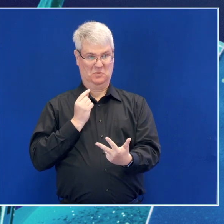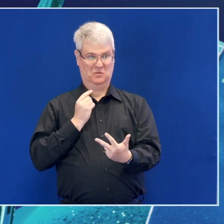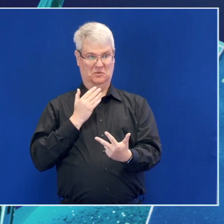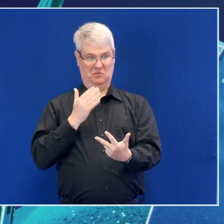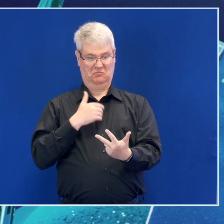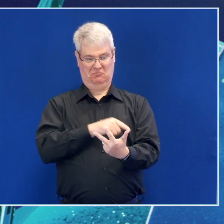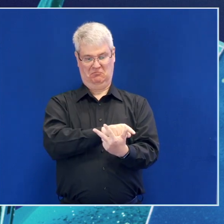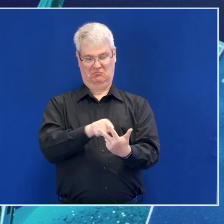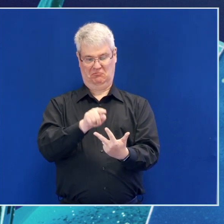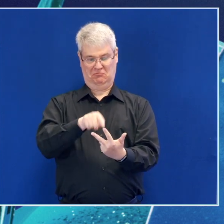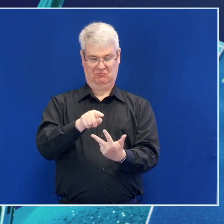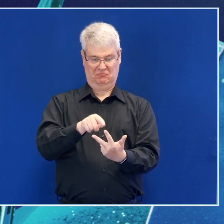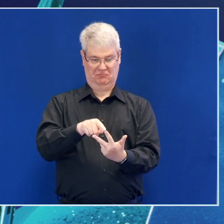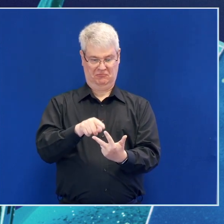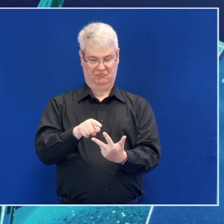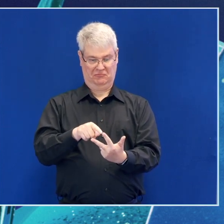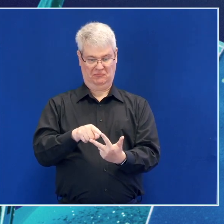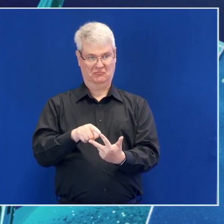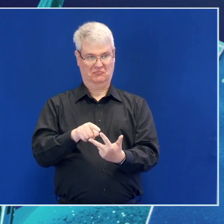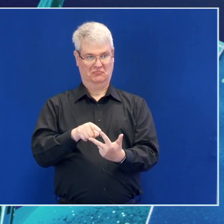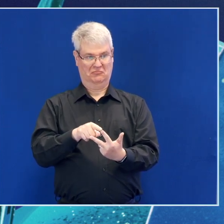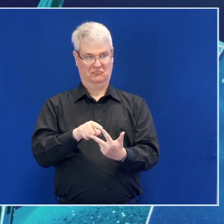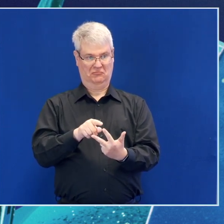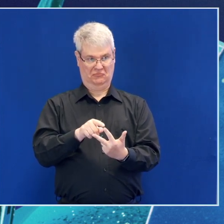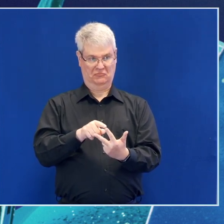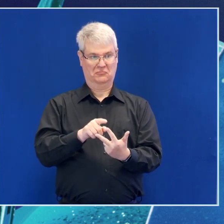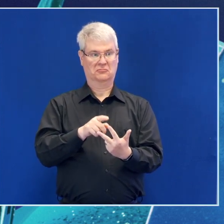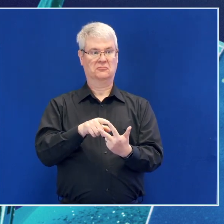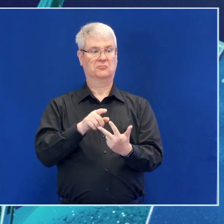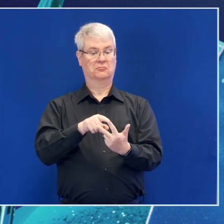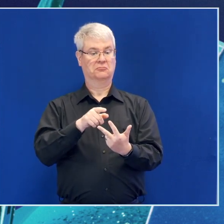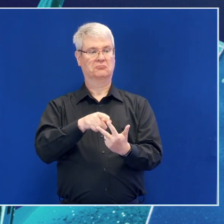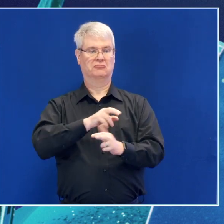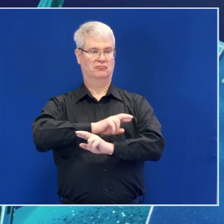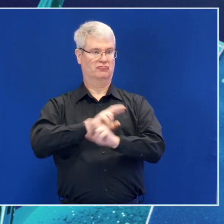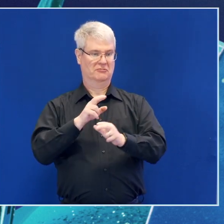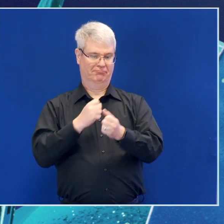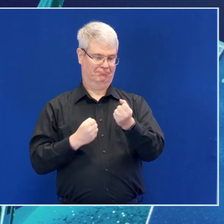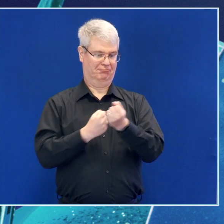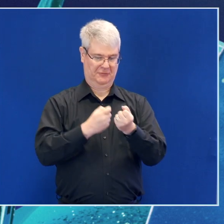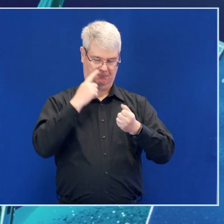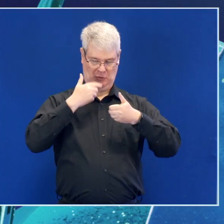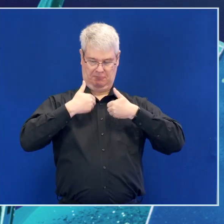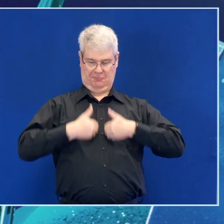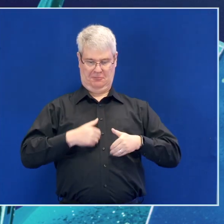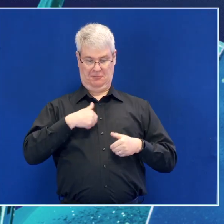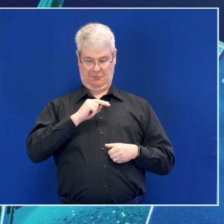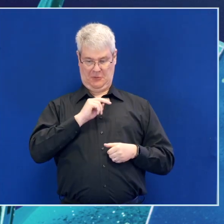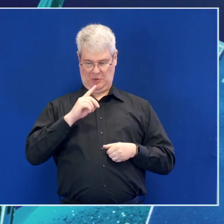how can workplace support neurodivergent employees? And it's going to go out and it's going to reason for a couple seconds.